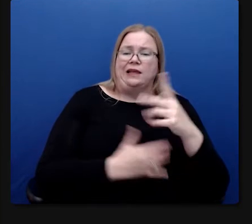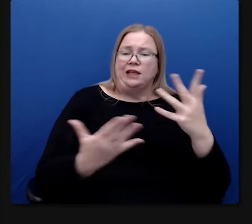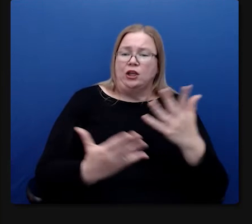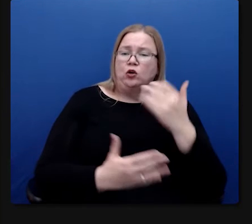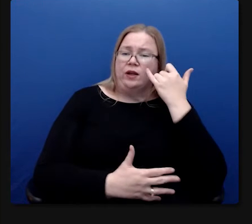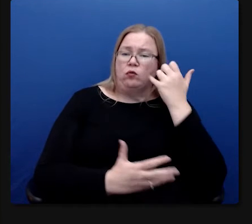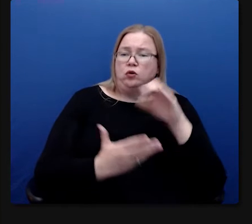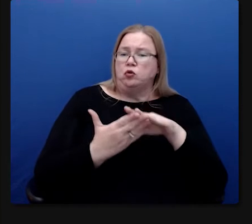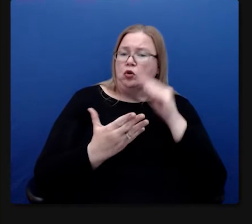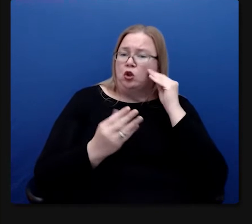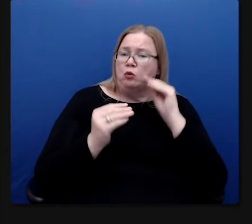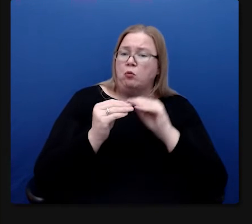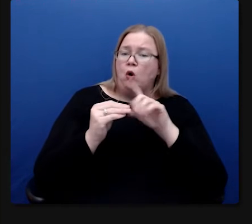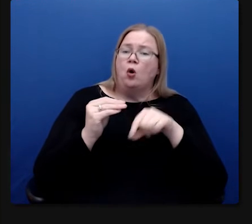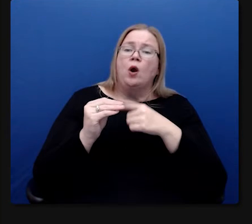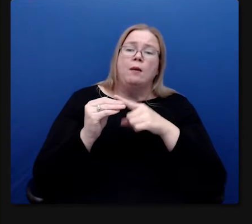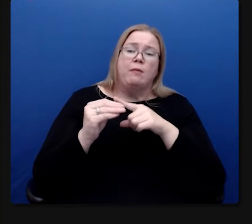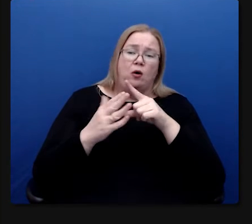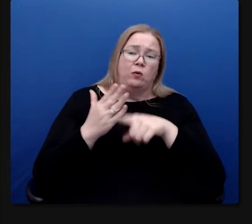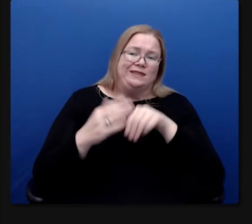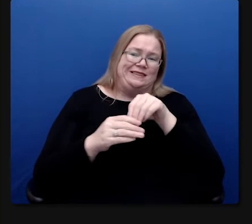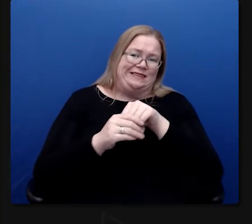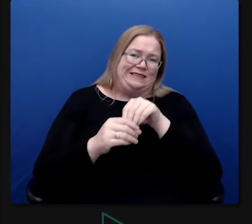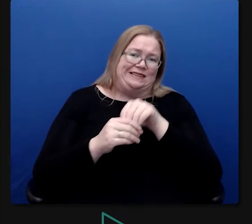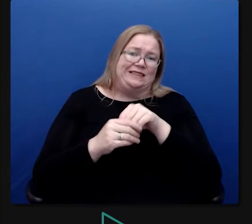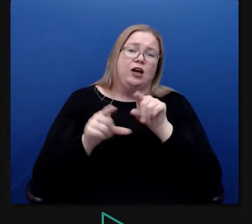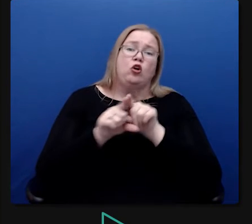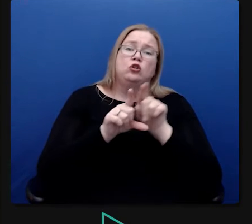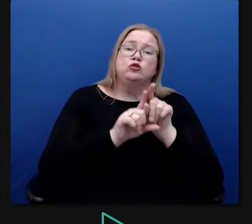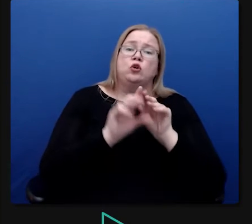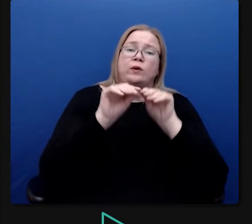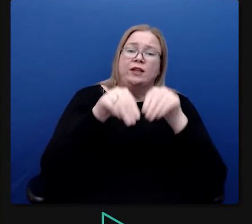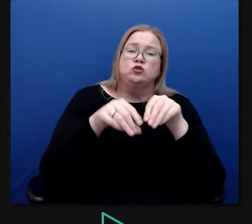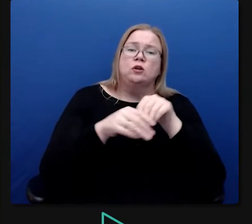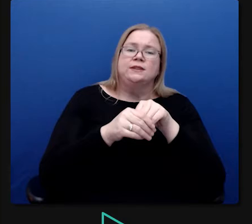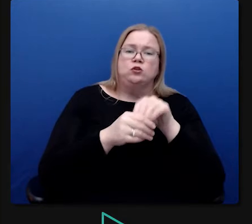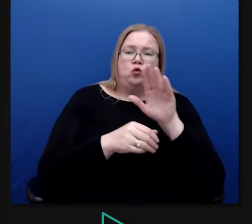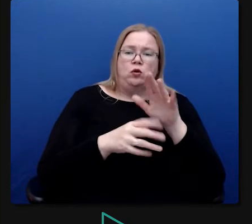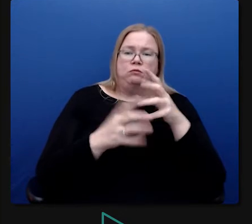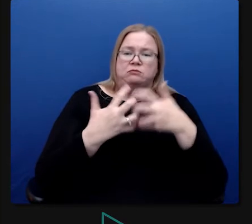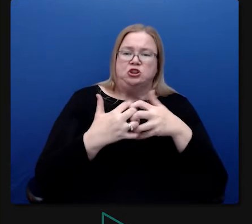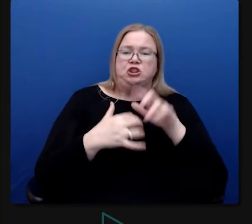if you want to read more about what's also installed with the machine later on.